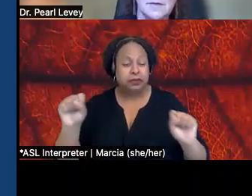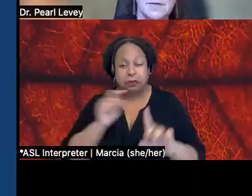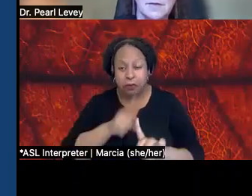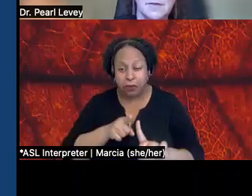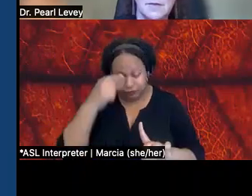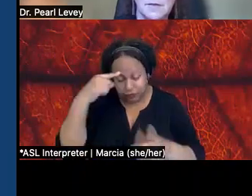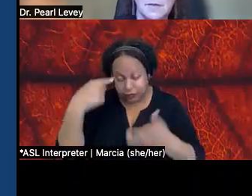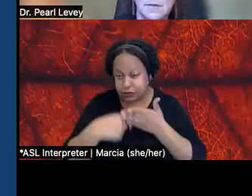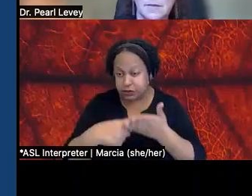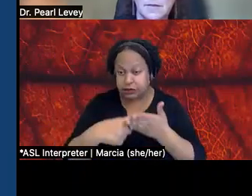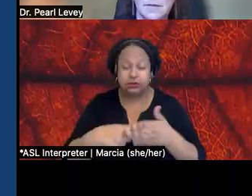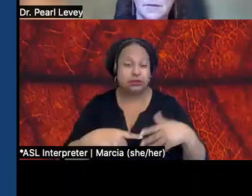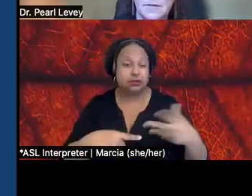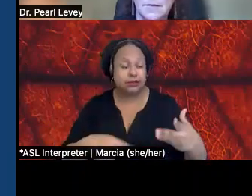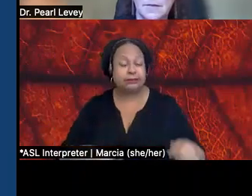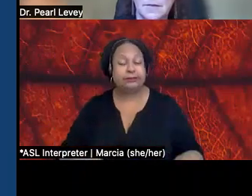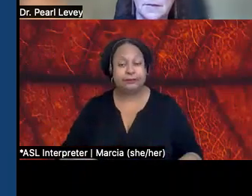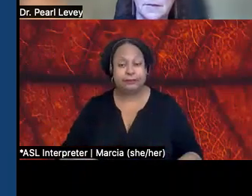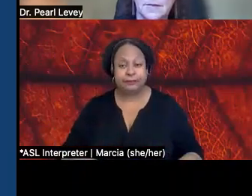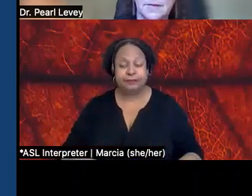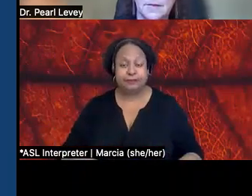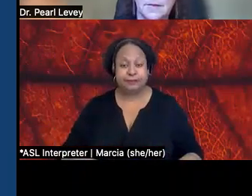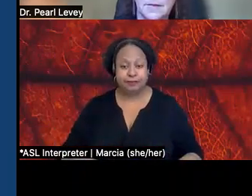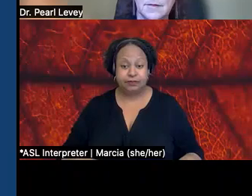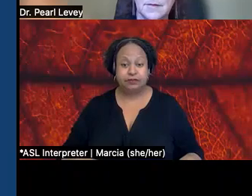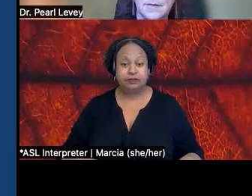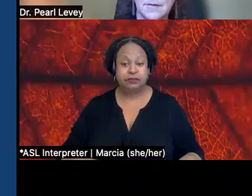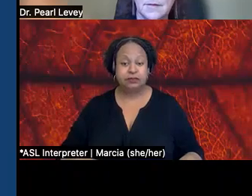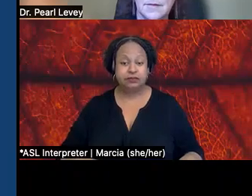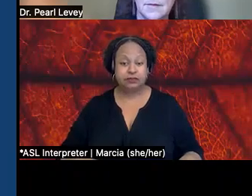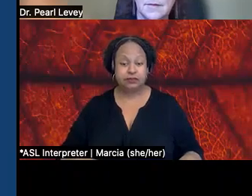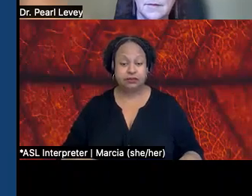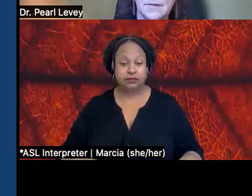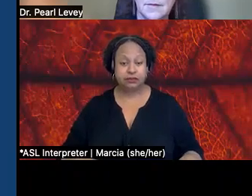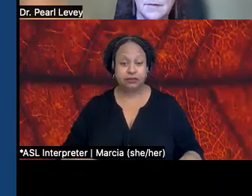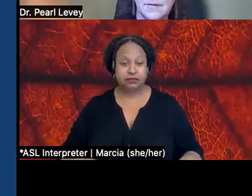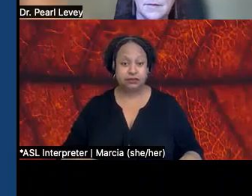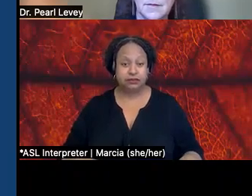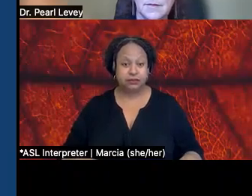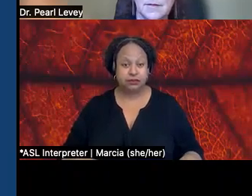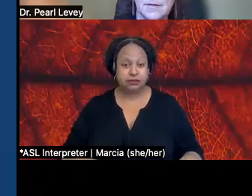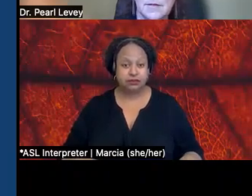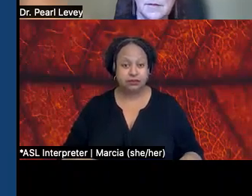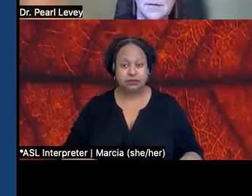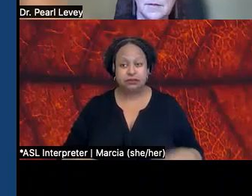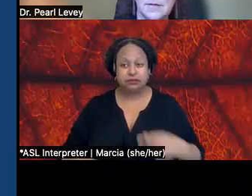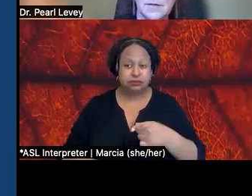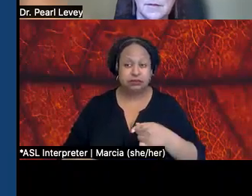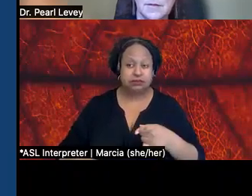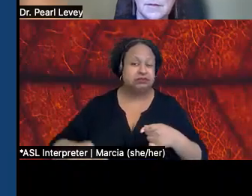the need to be able to navigate those kinds of environments in practice.